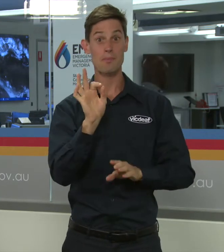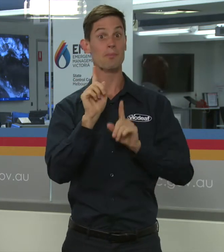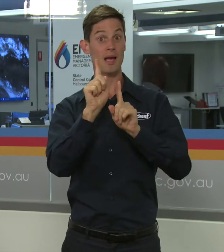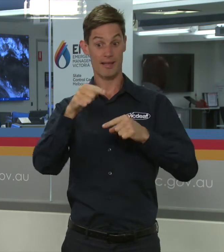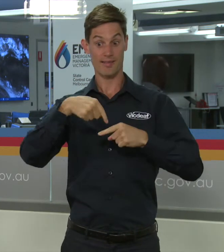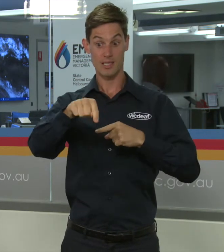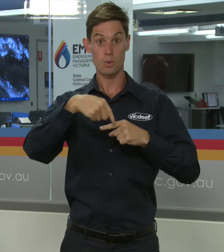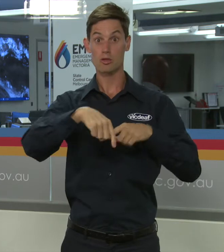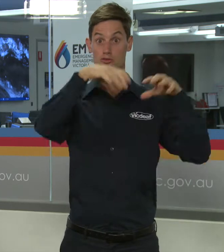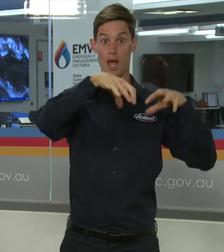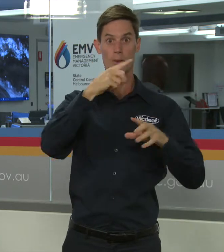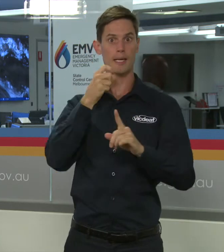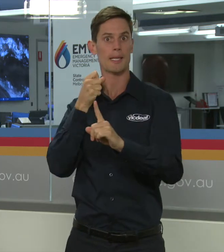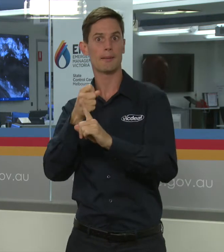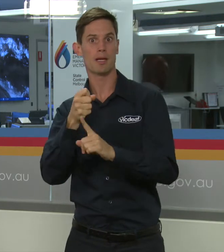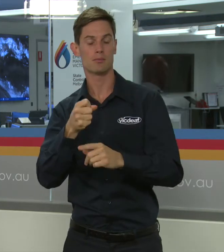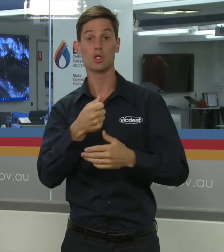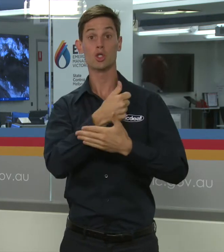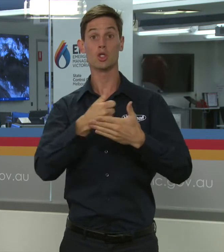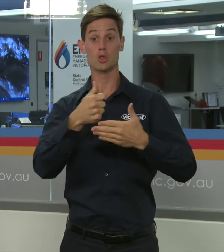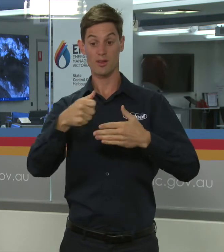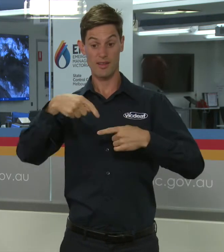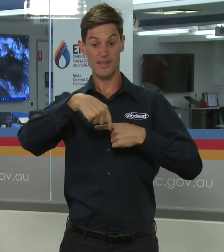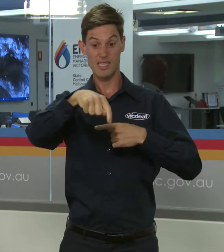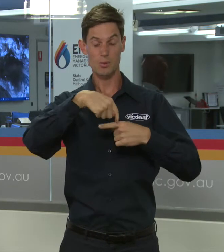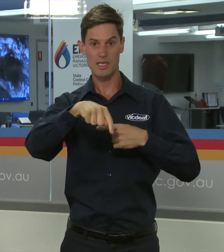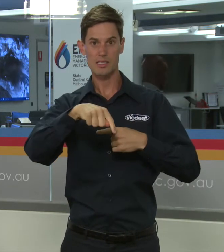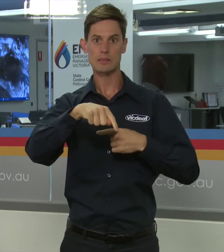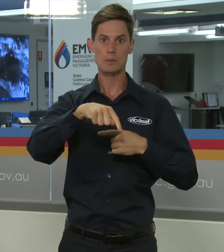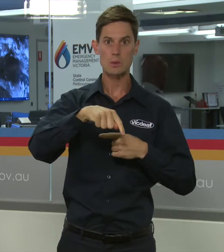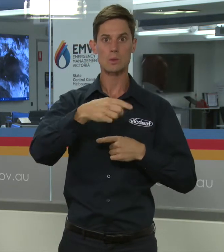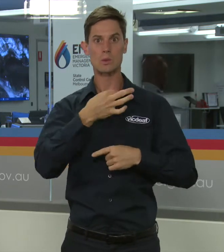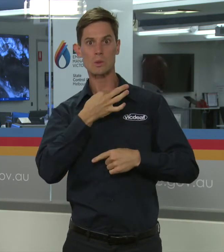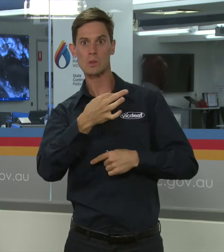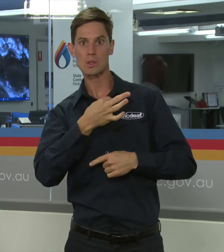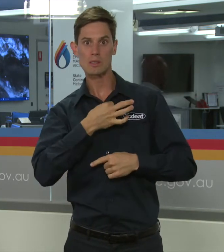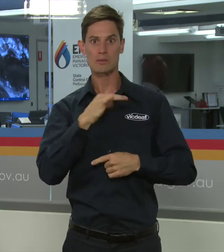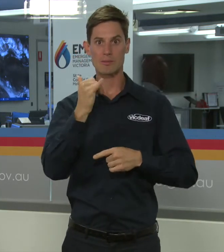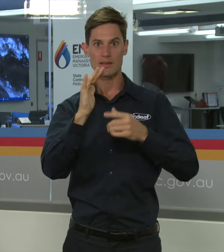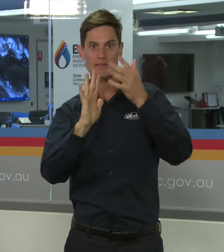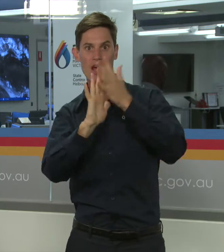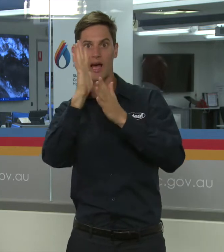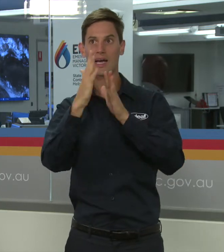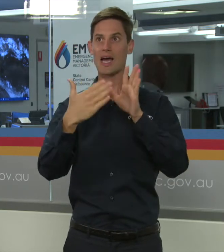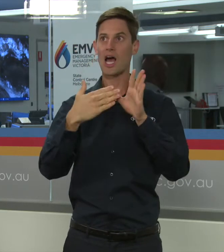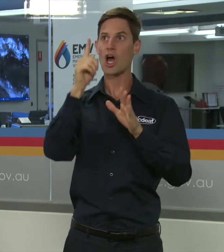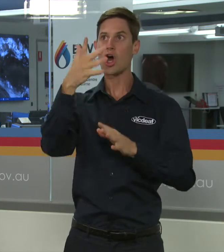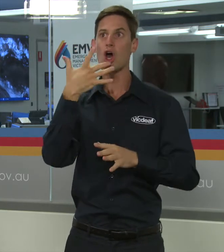a doubt. Traditionally this week would be one of those key weeks, because if it stayed hot it meant that February fire season was really locked in.